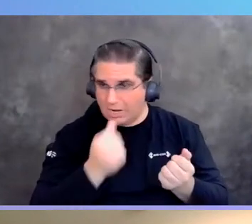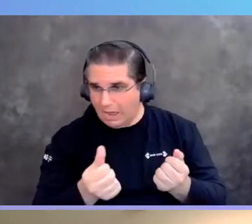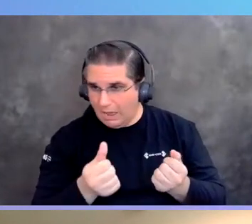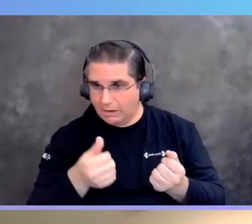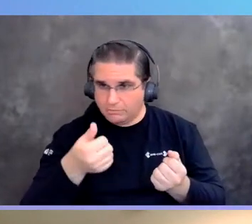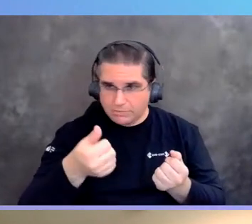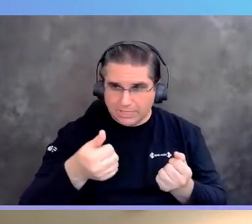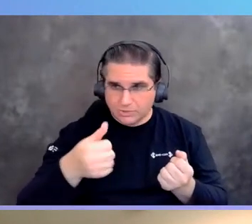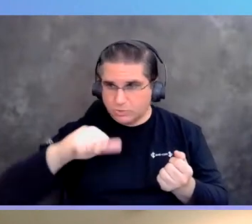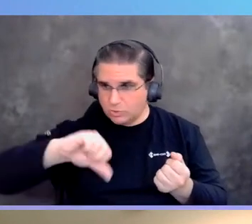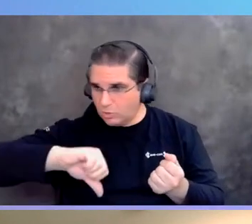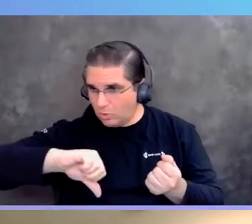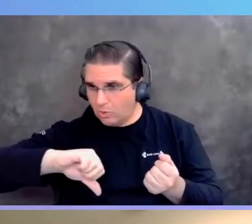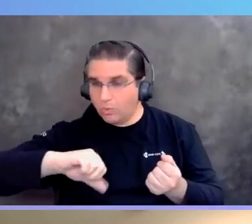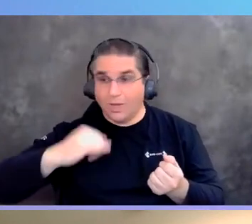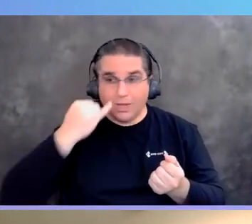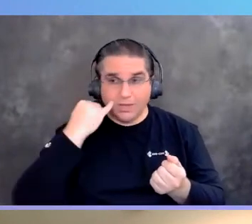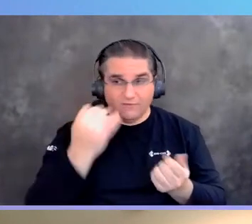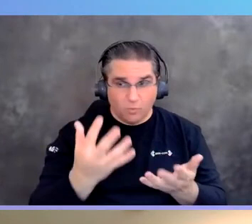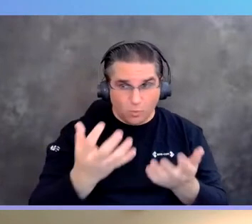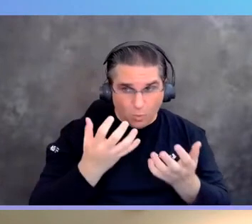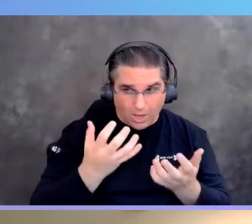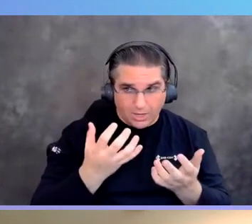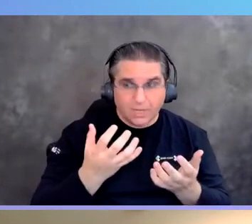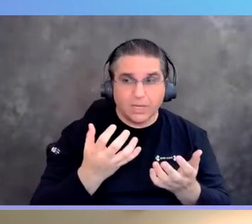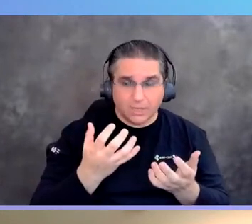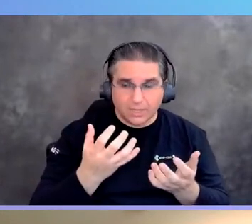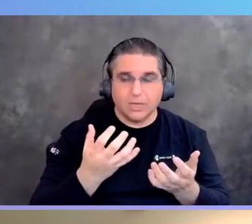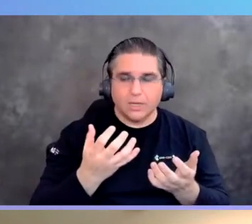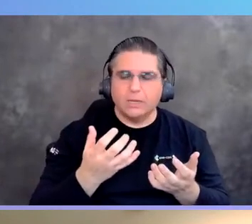did want the information on whether they would want it in